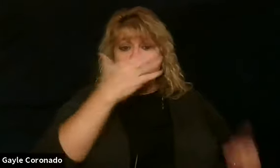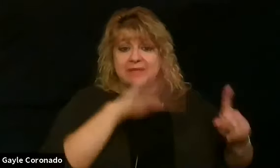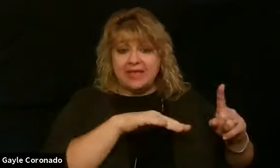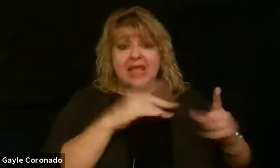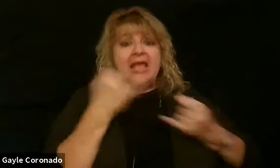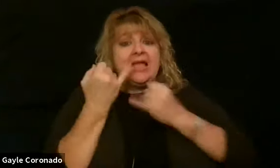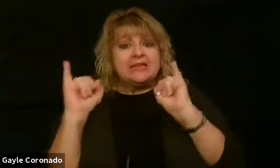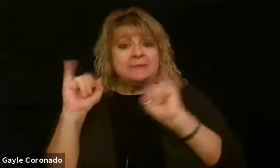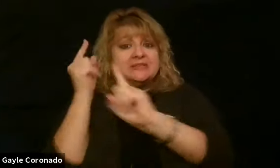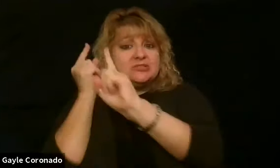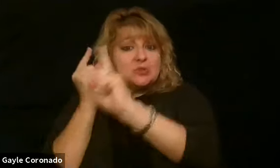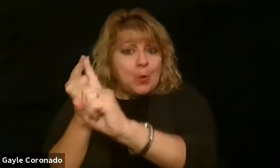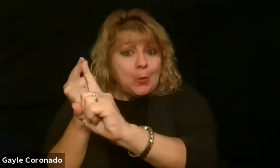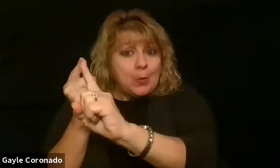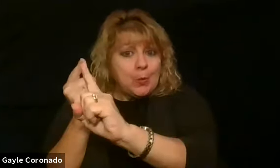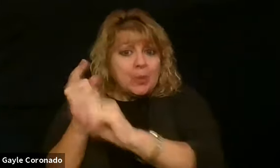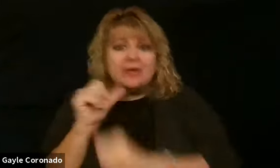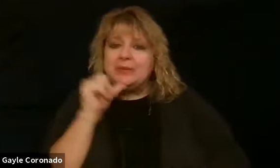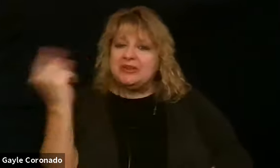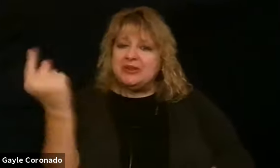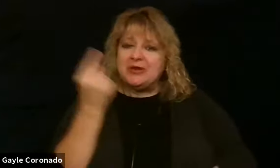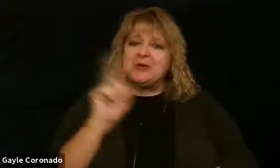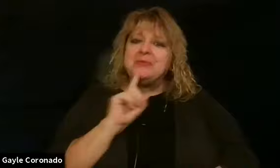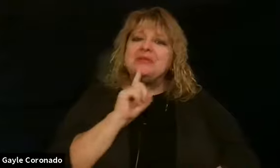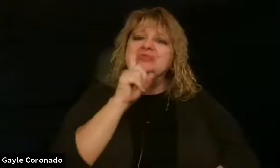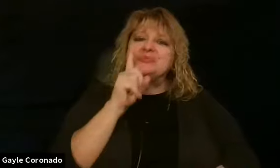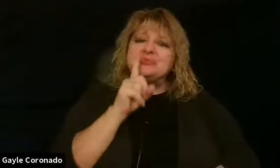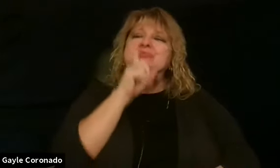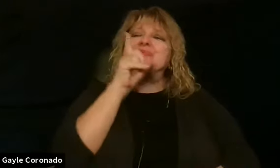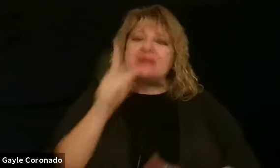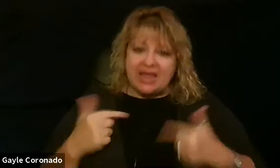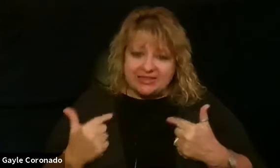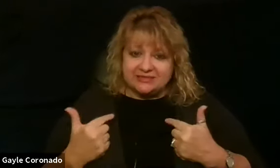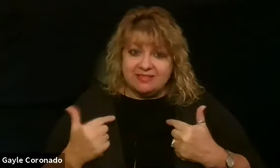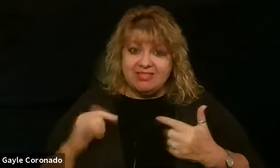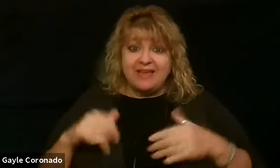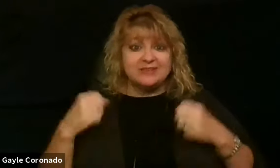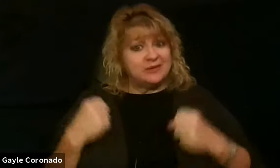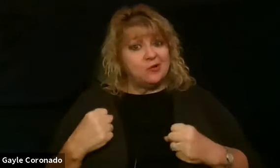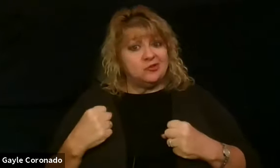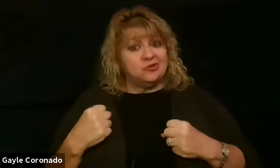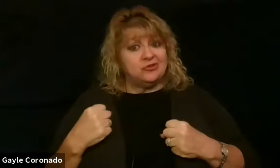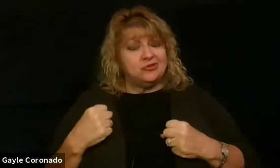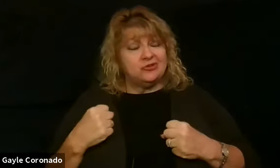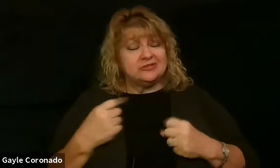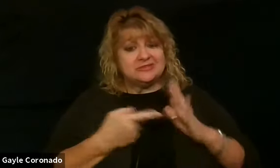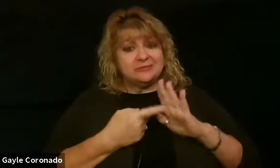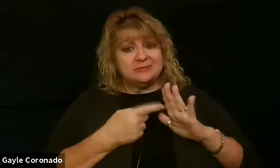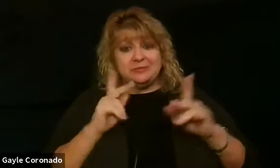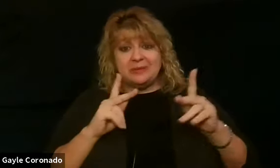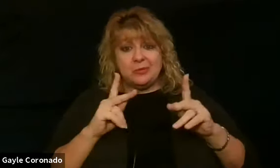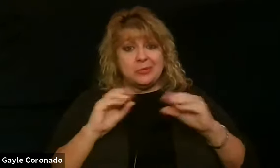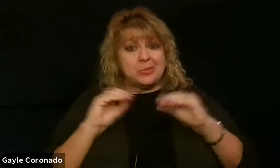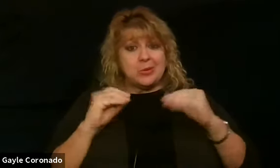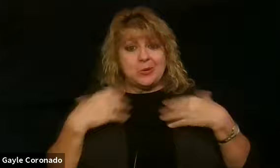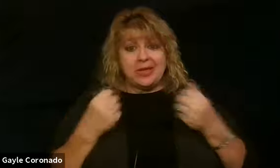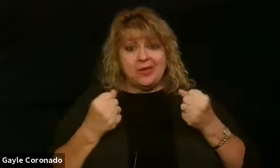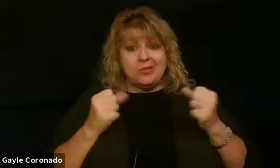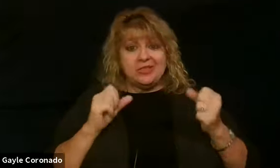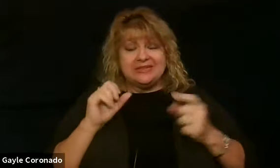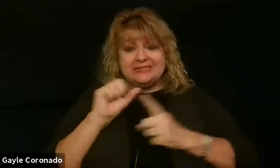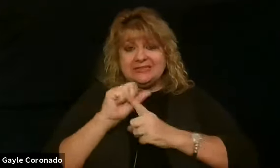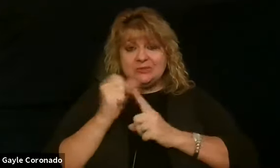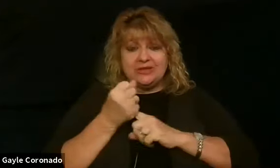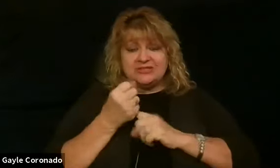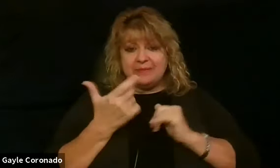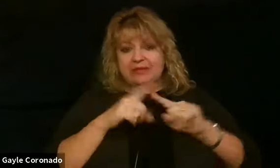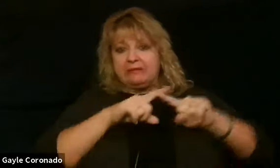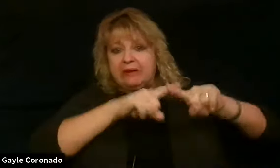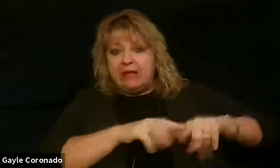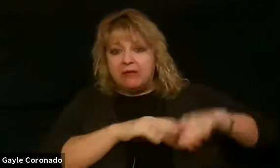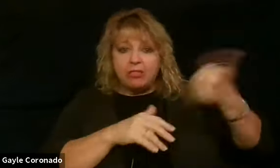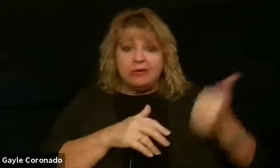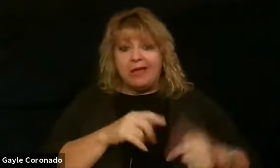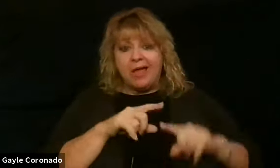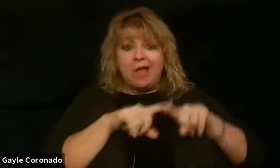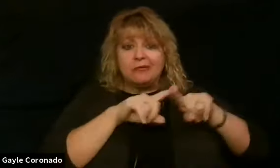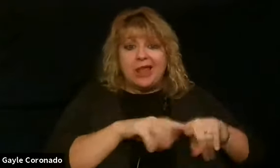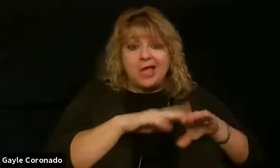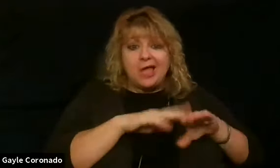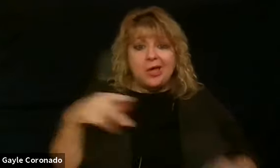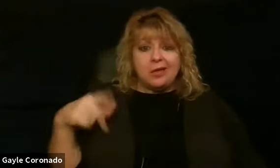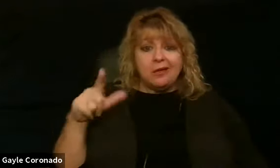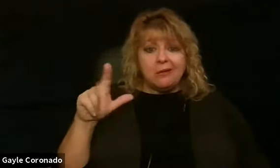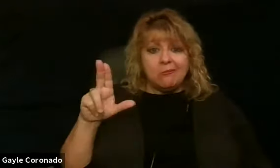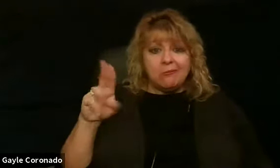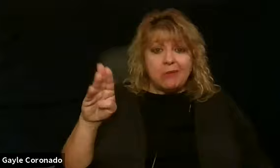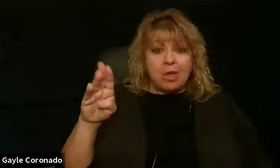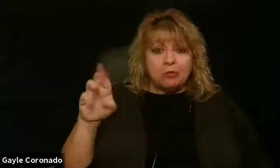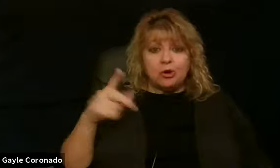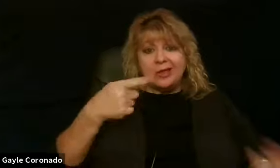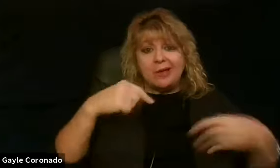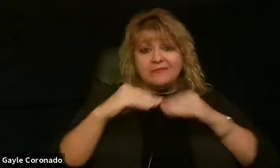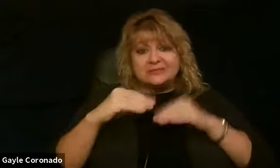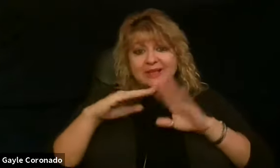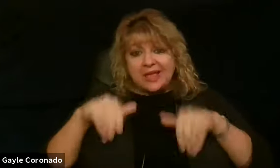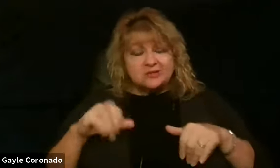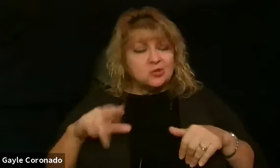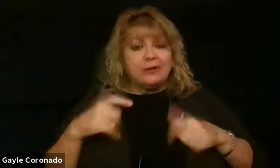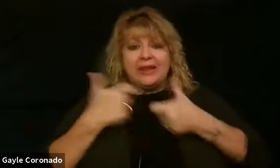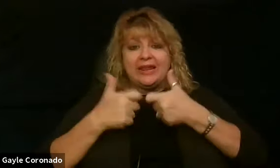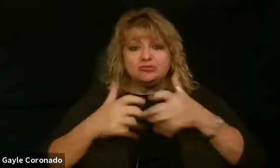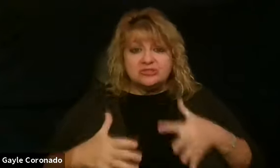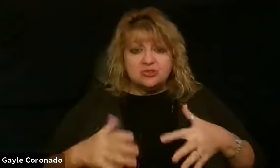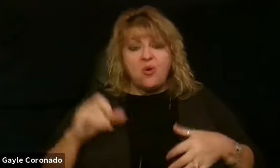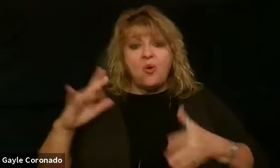not always the reality, which I think is very, very powerful because I mean, even people without health conditions or disabilities will rely on planners to help fix their house or electricians right or even pharmacists for day to day meds, that may not